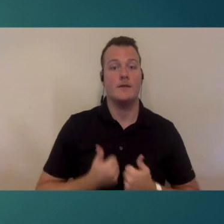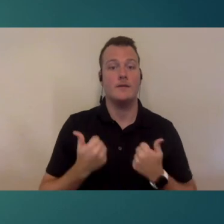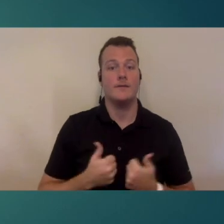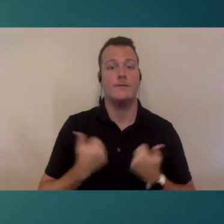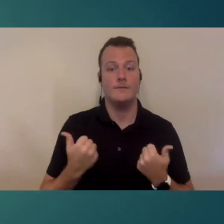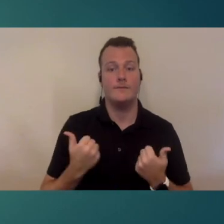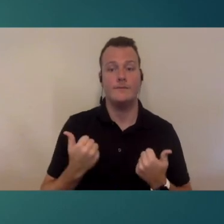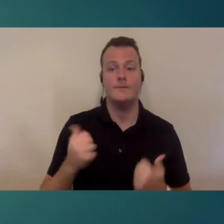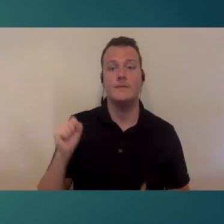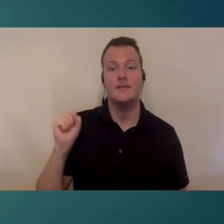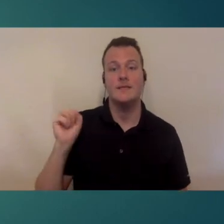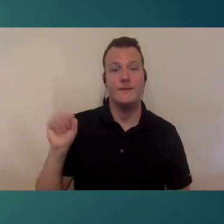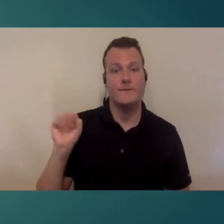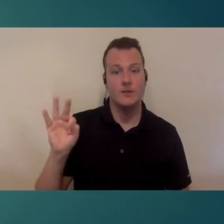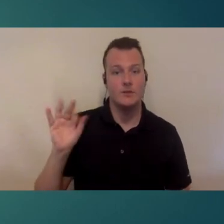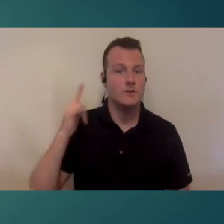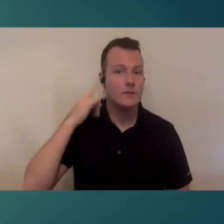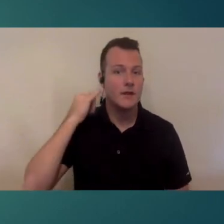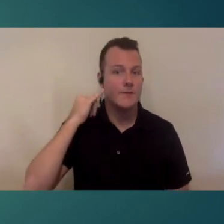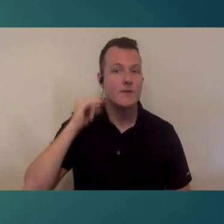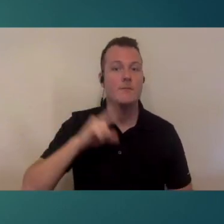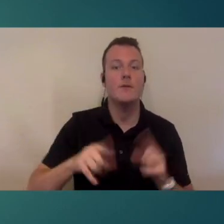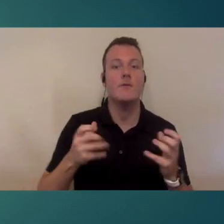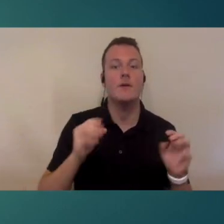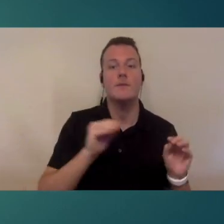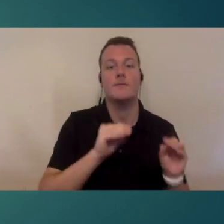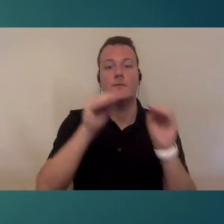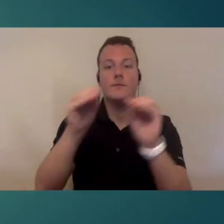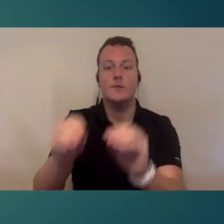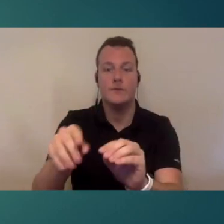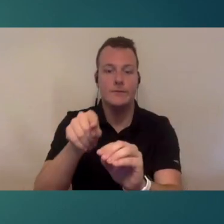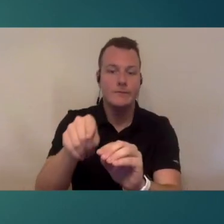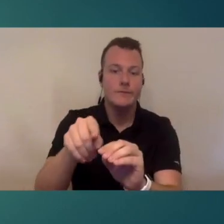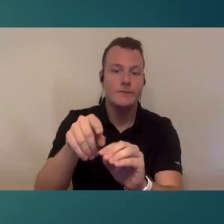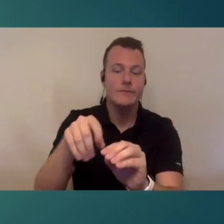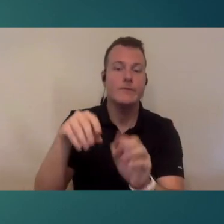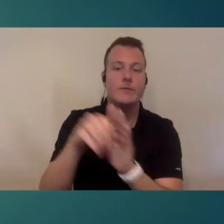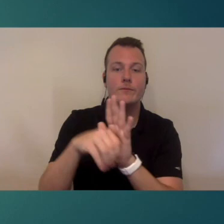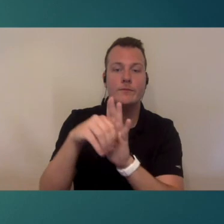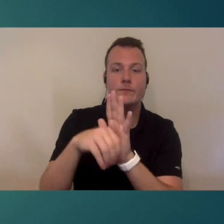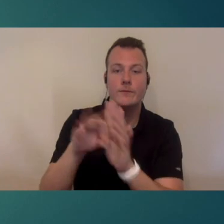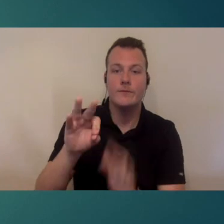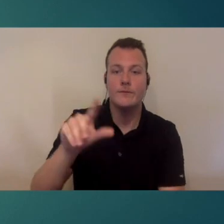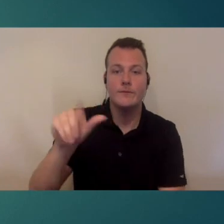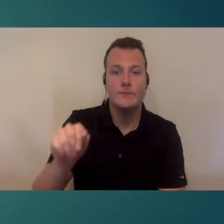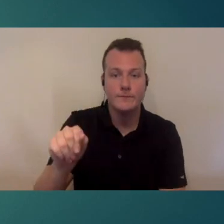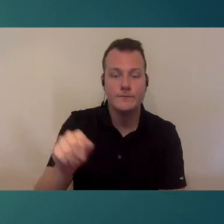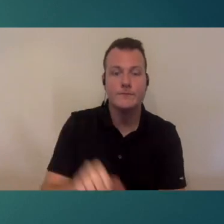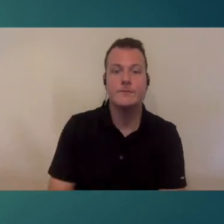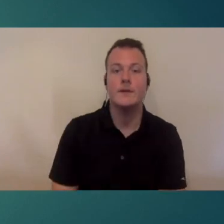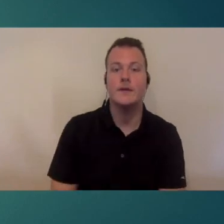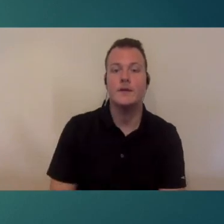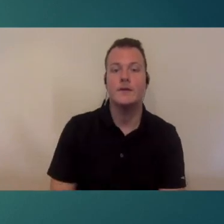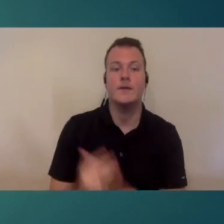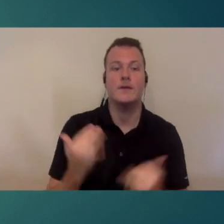live in San Francisco, but you want to live in Orlando, Florida, and your current